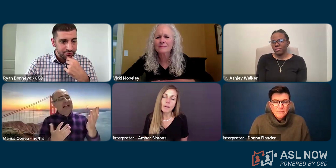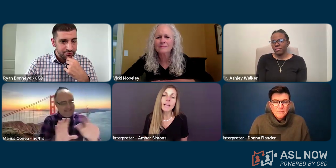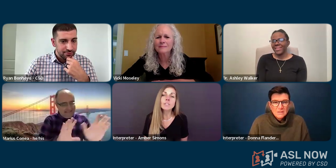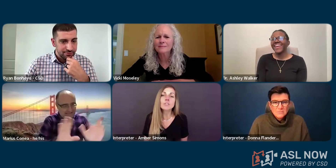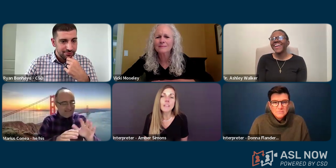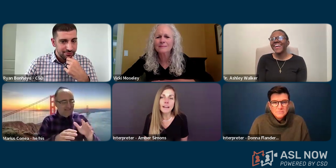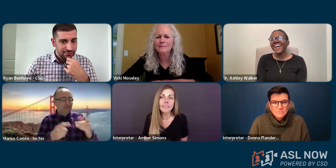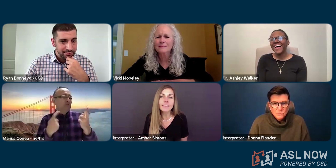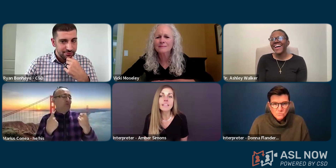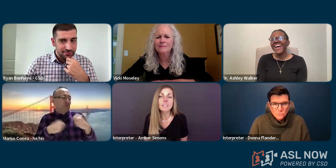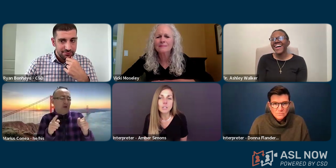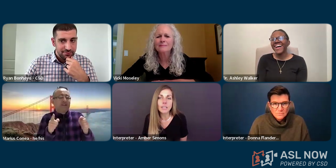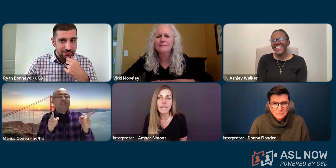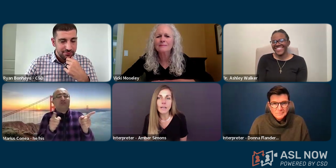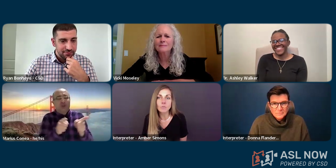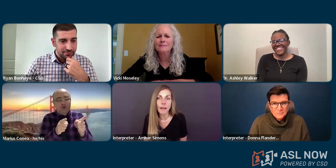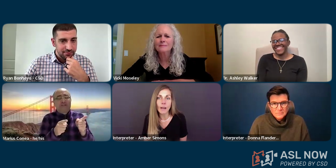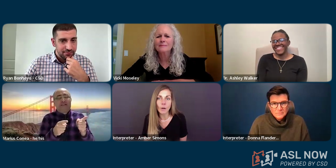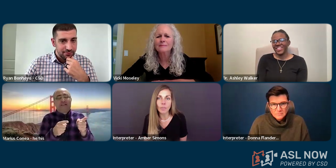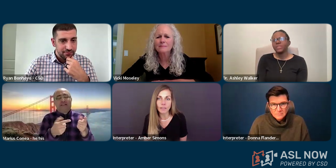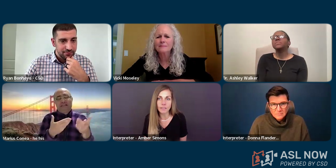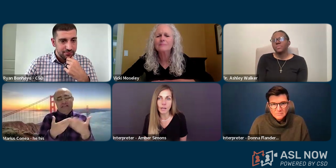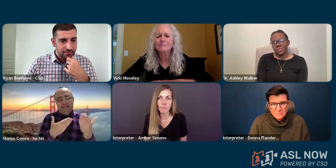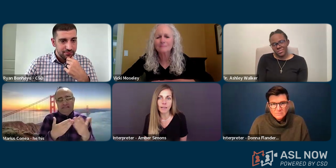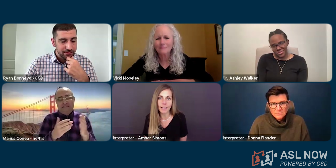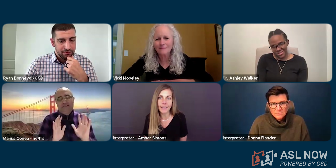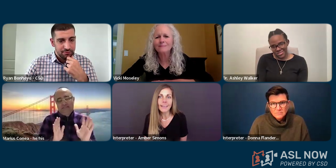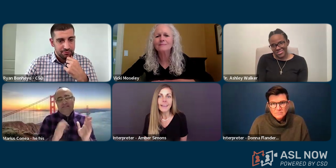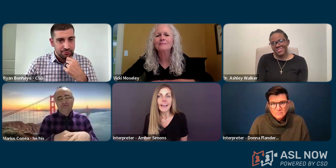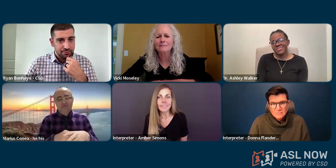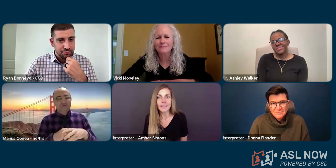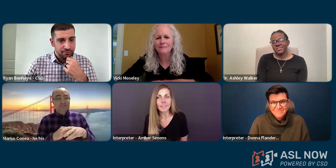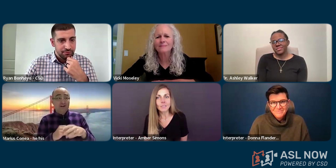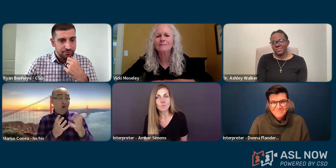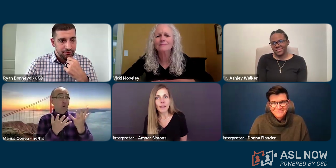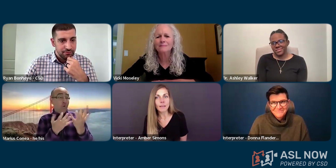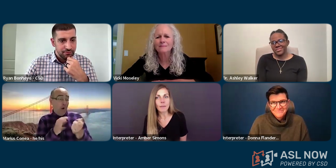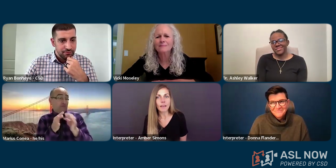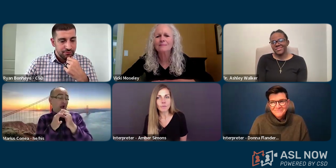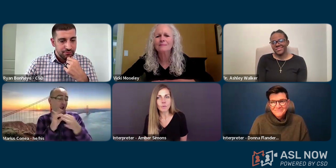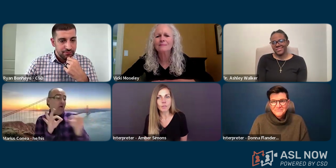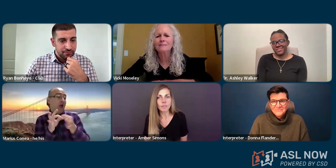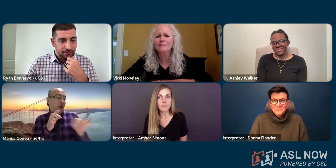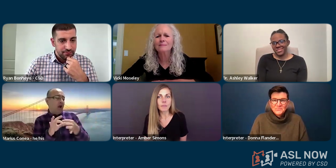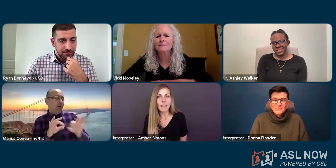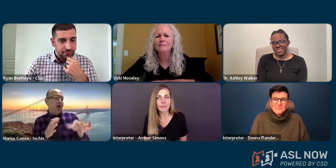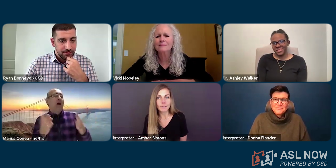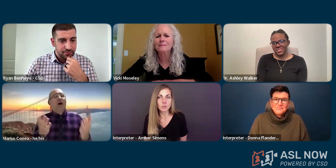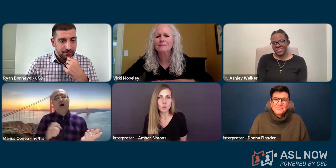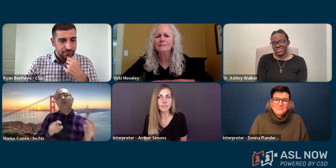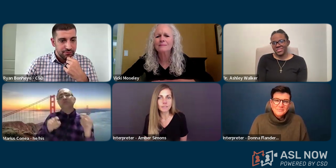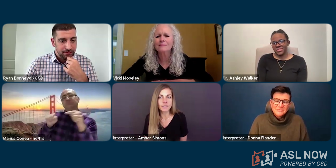But I understand that they literally can't write out the entire meeting and that the writing back and forth needs to be kind of short